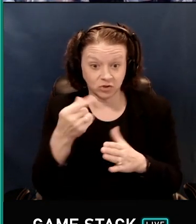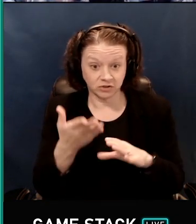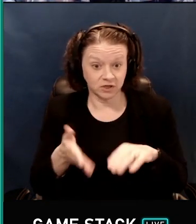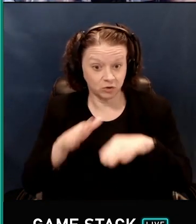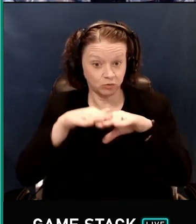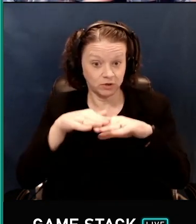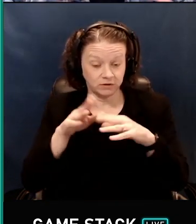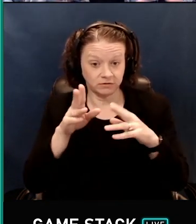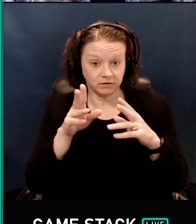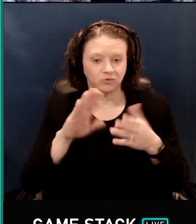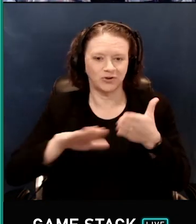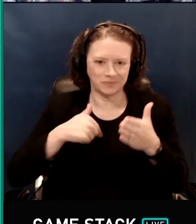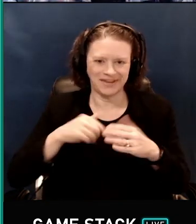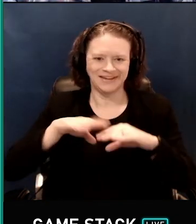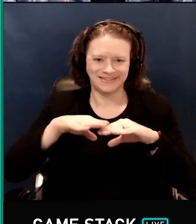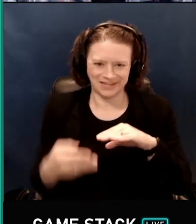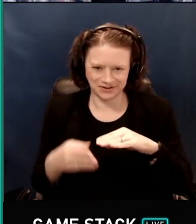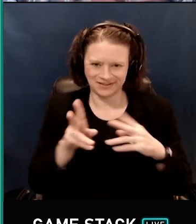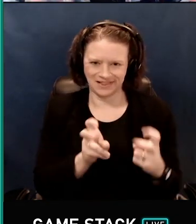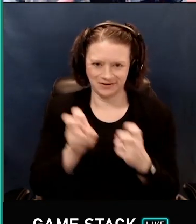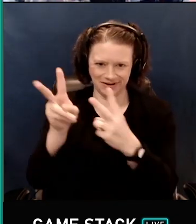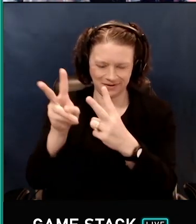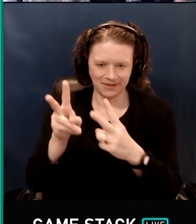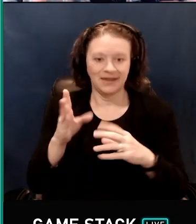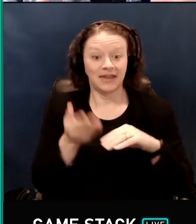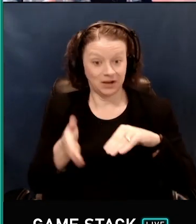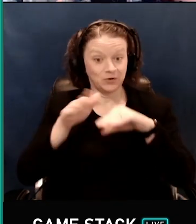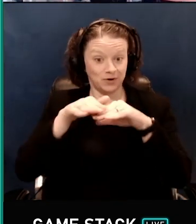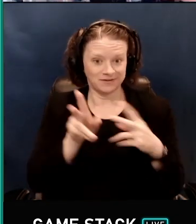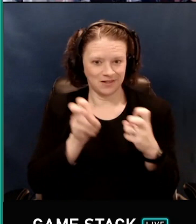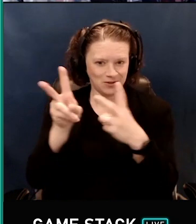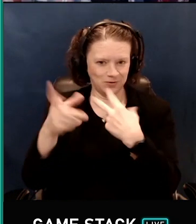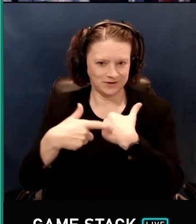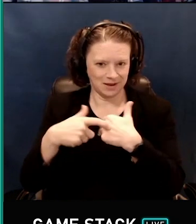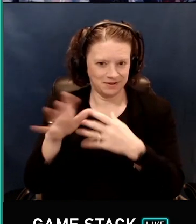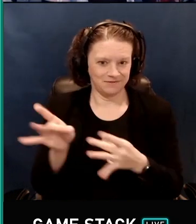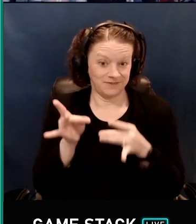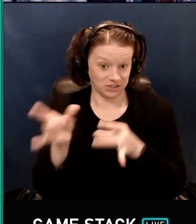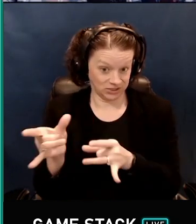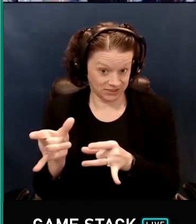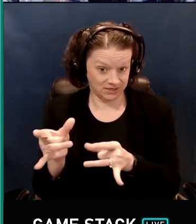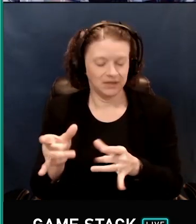It also creates a path to bigger worlds, worlds that have a lot more data and detail in them,